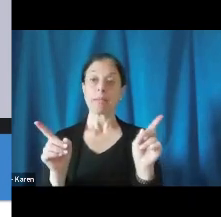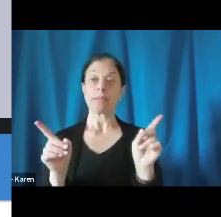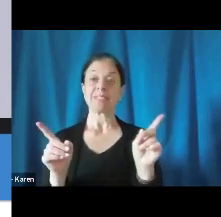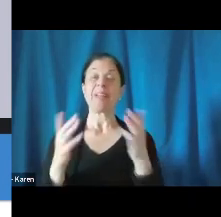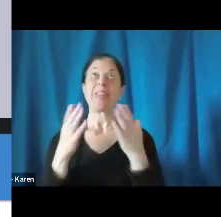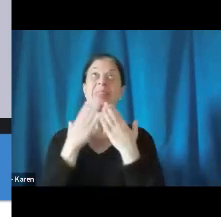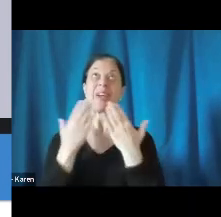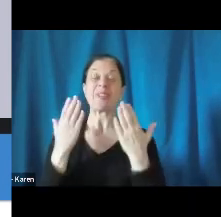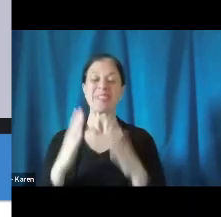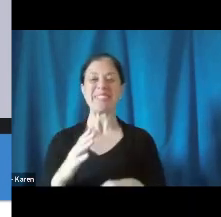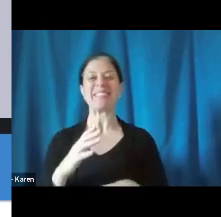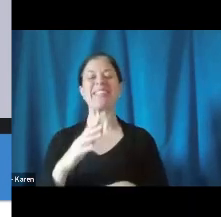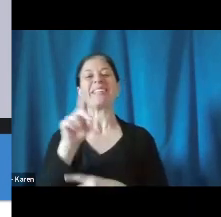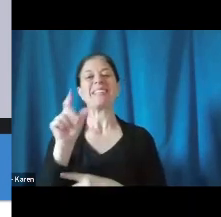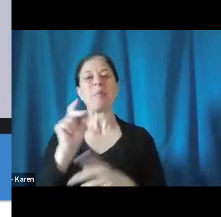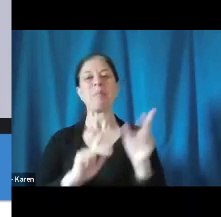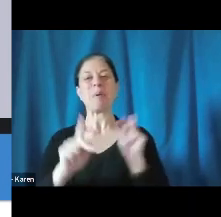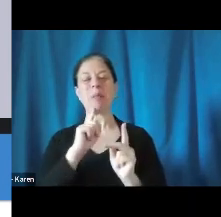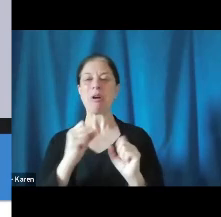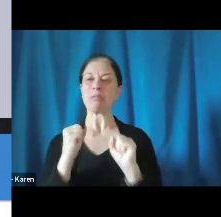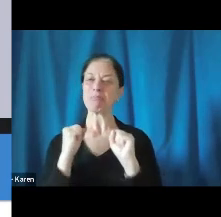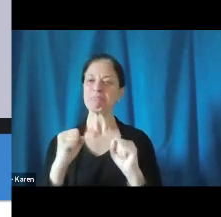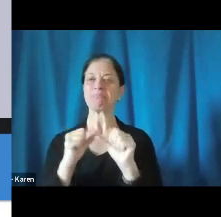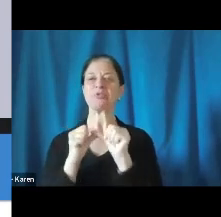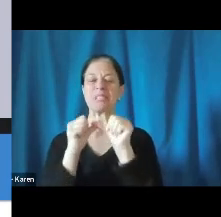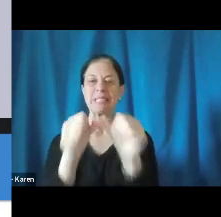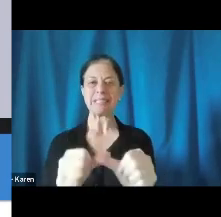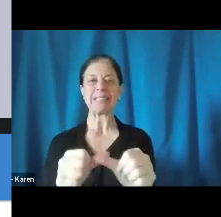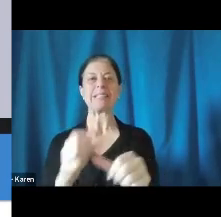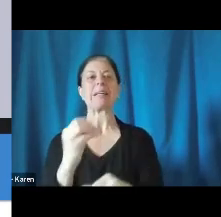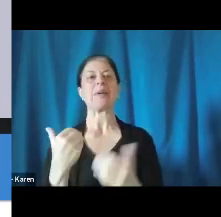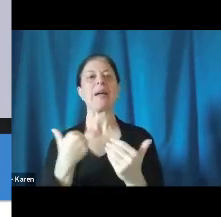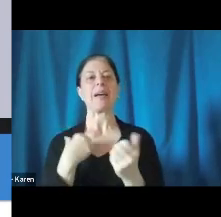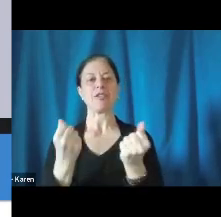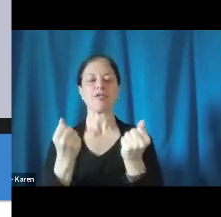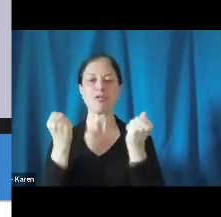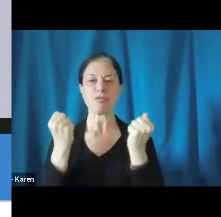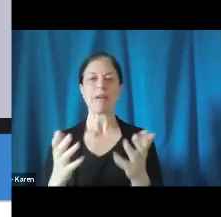of life.